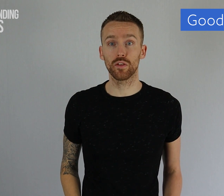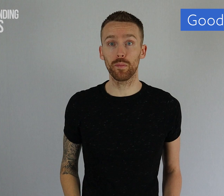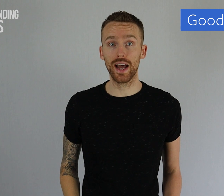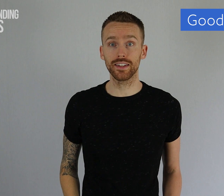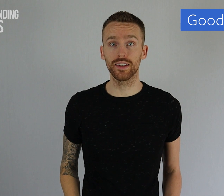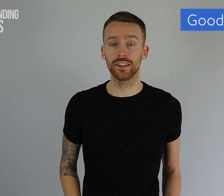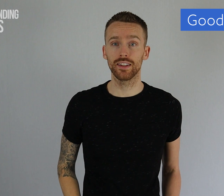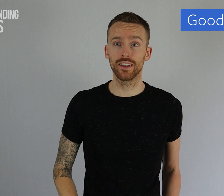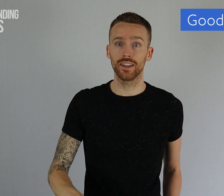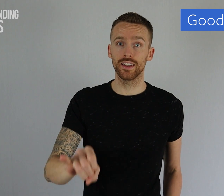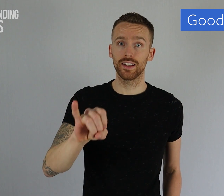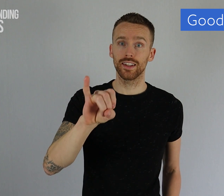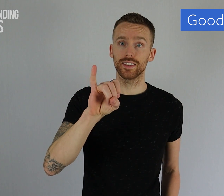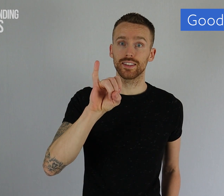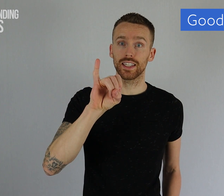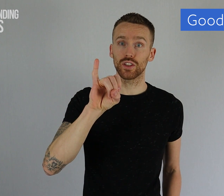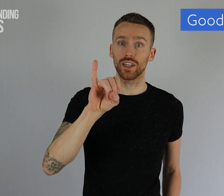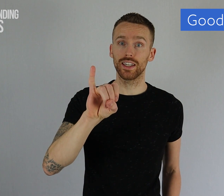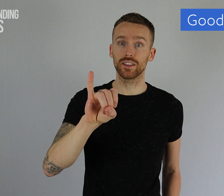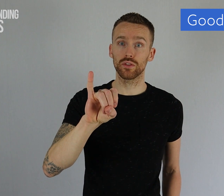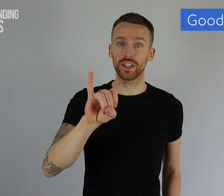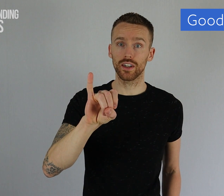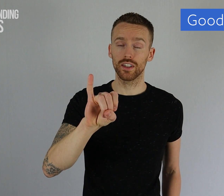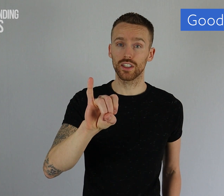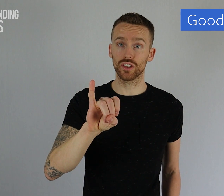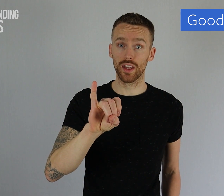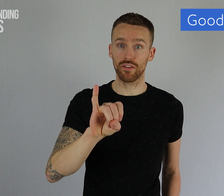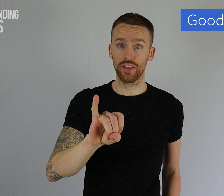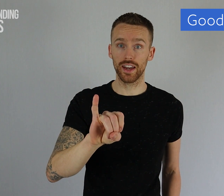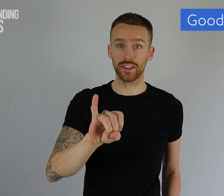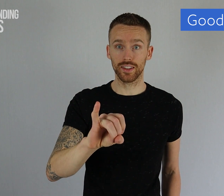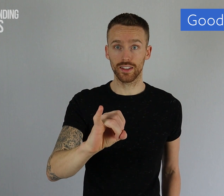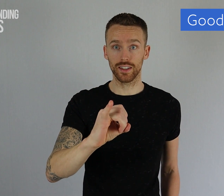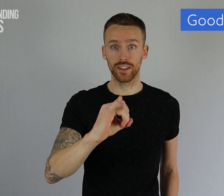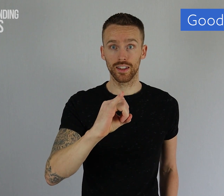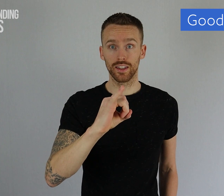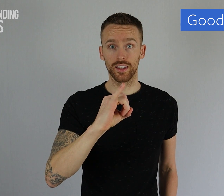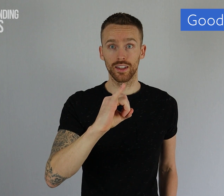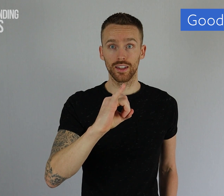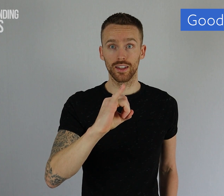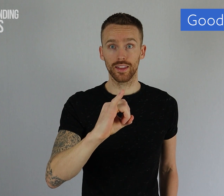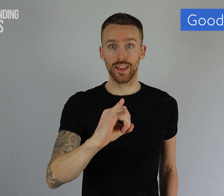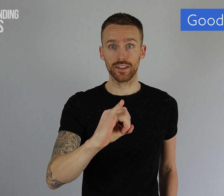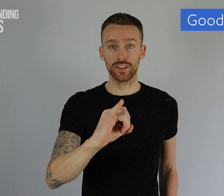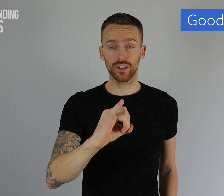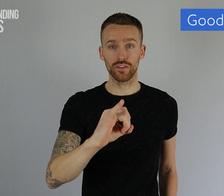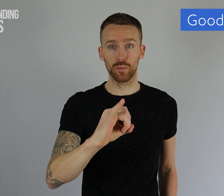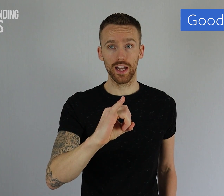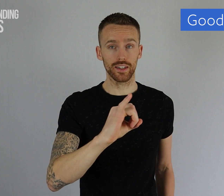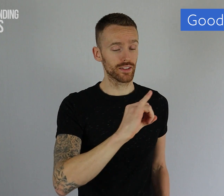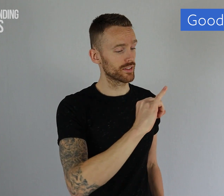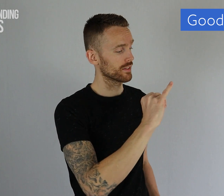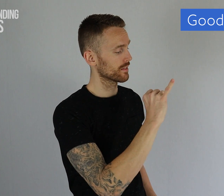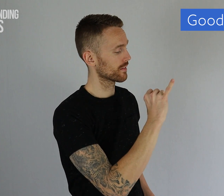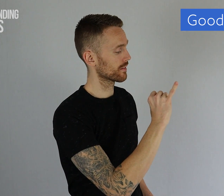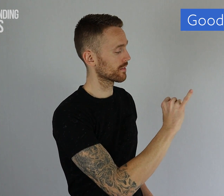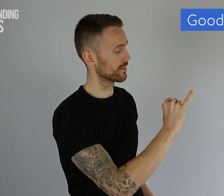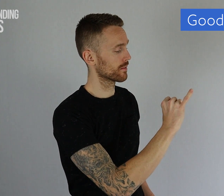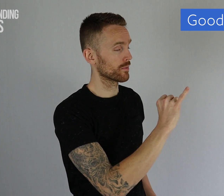for bad. Take your little finger and just have that extended. That's the sign for bad.